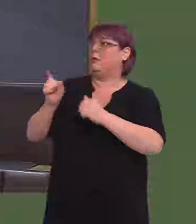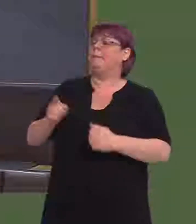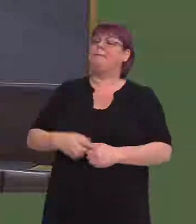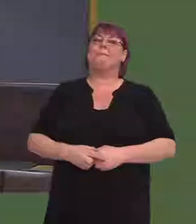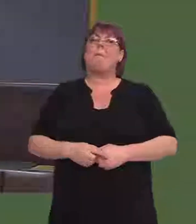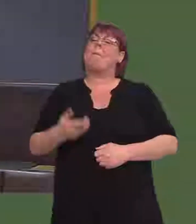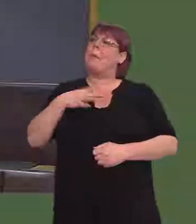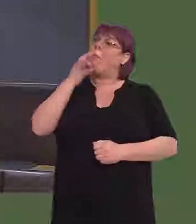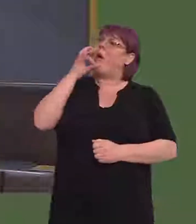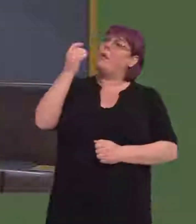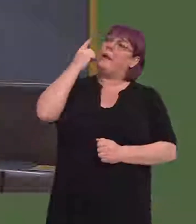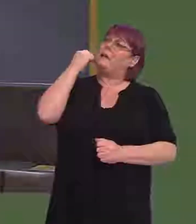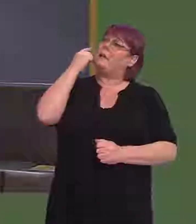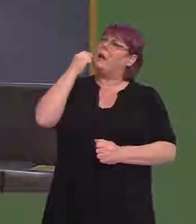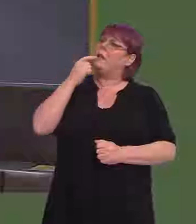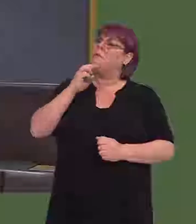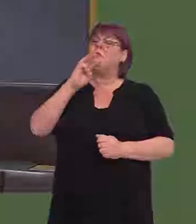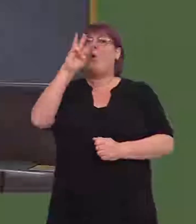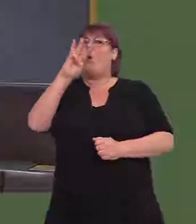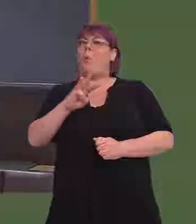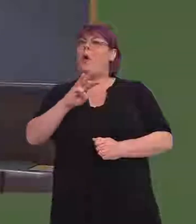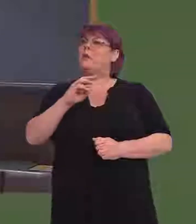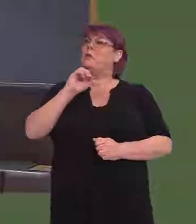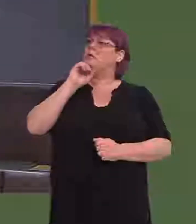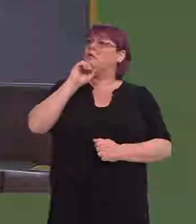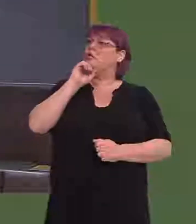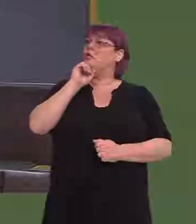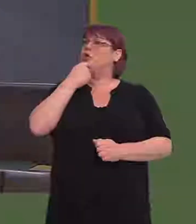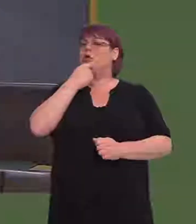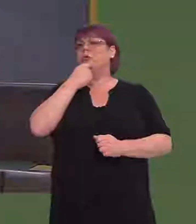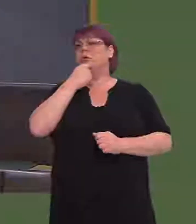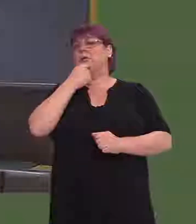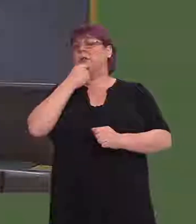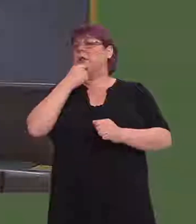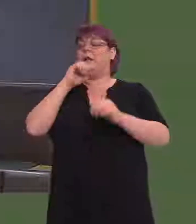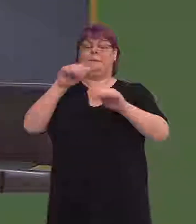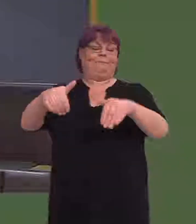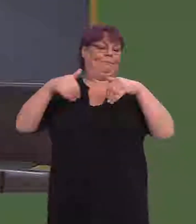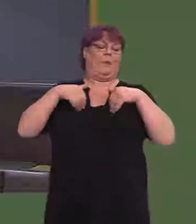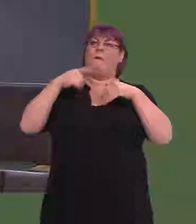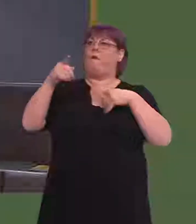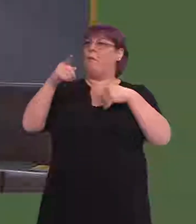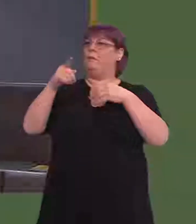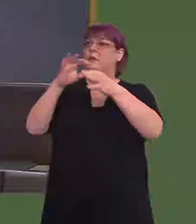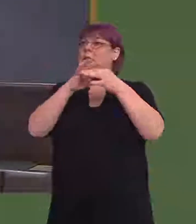that Wales should have a veto on such trade deals like the Parliament in Wallonia of Belgium,